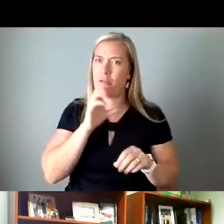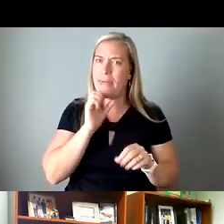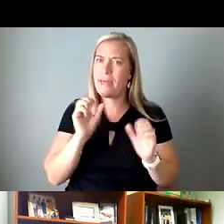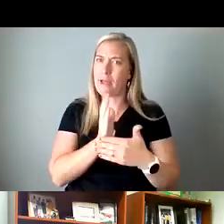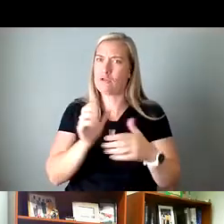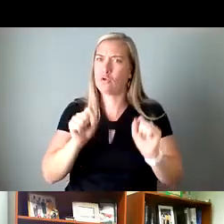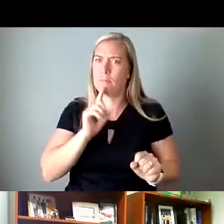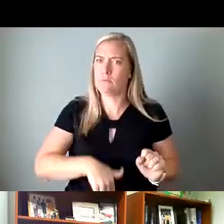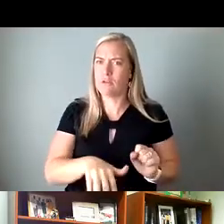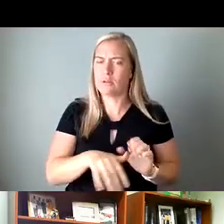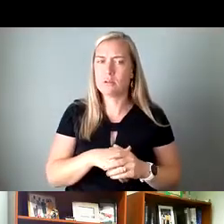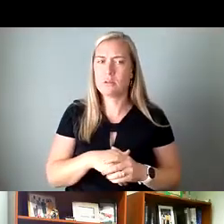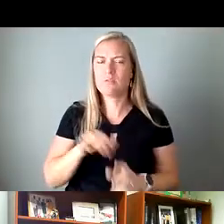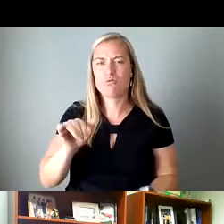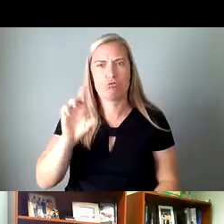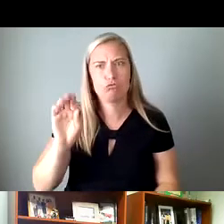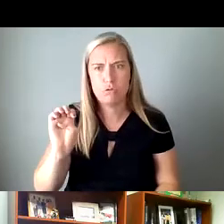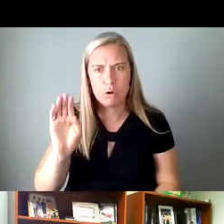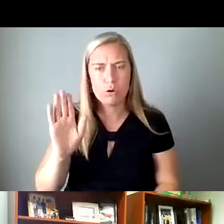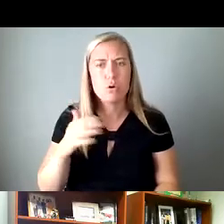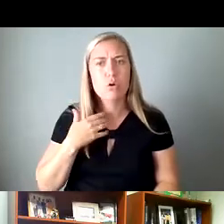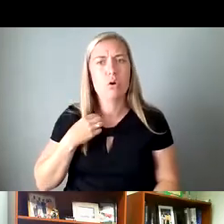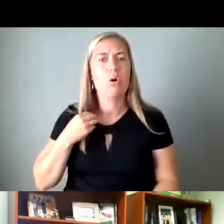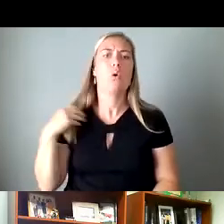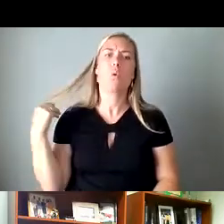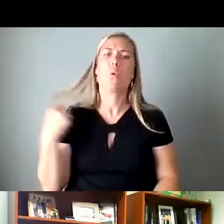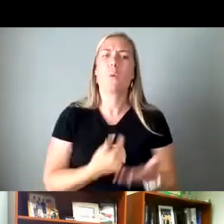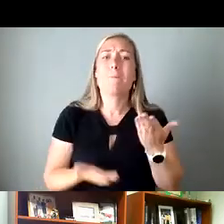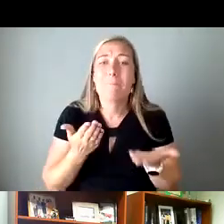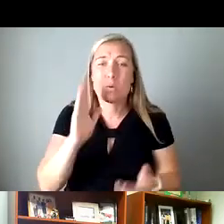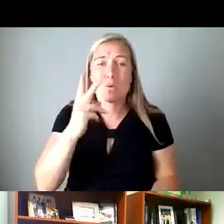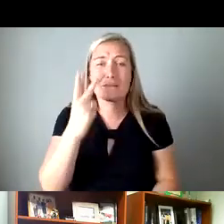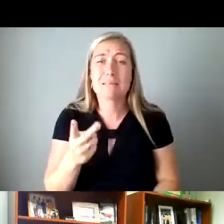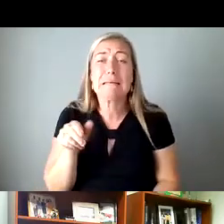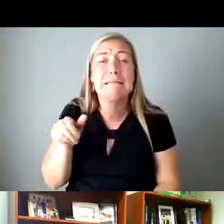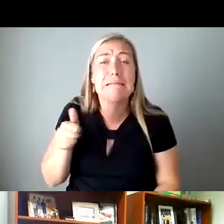we're seeing very rarely where we might see as up to ten cases for every million doses of vaccine